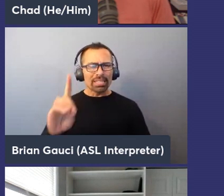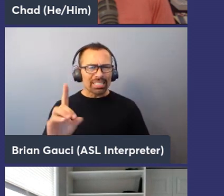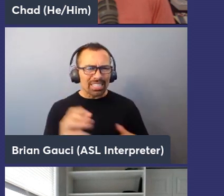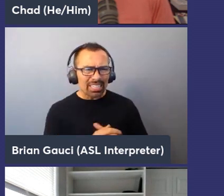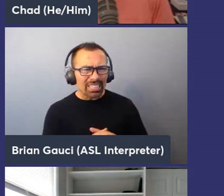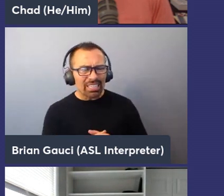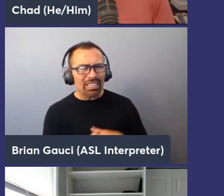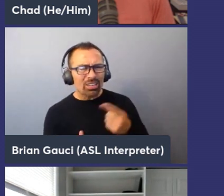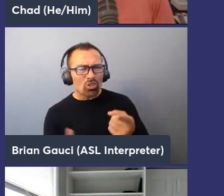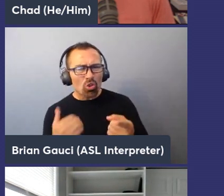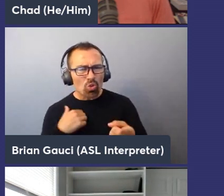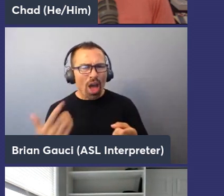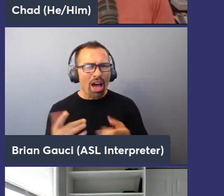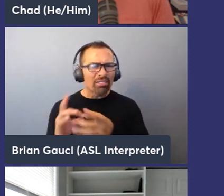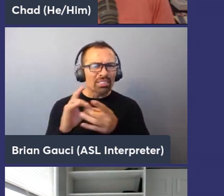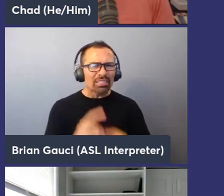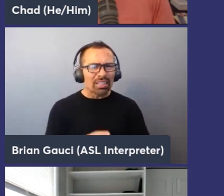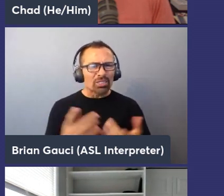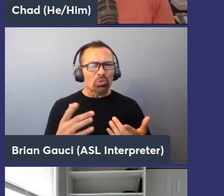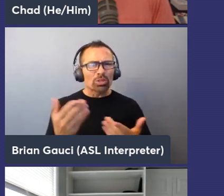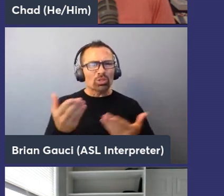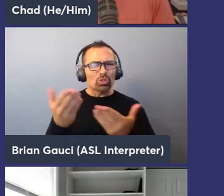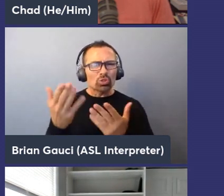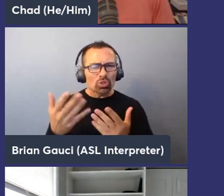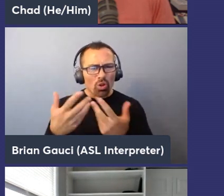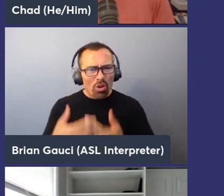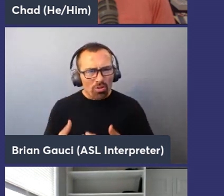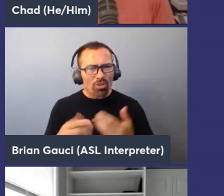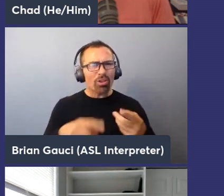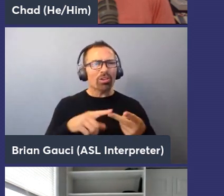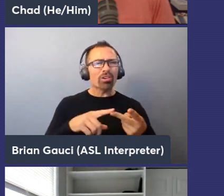It's very similar to that, but sort of use case.